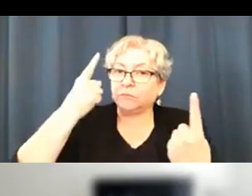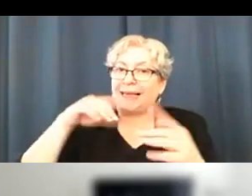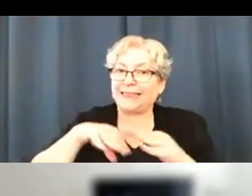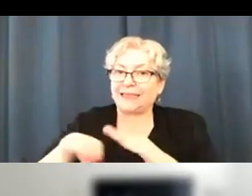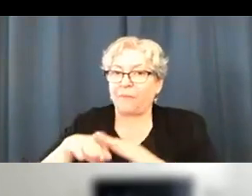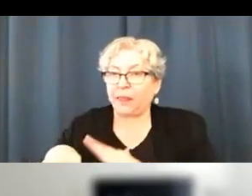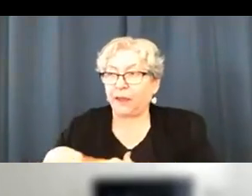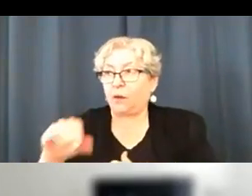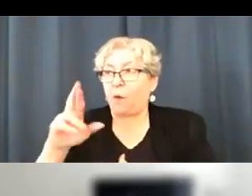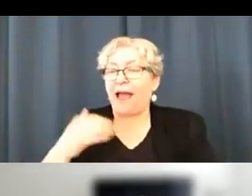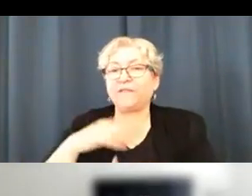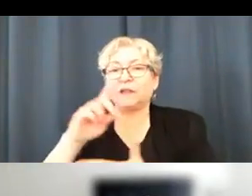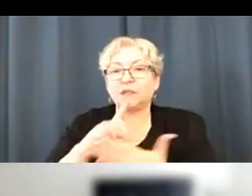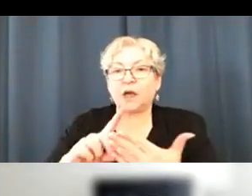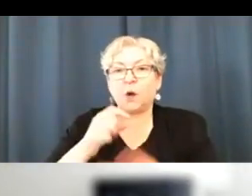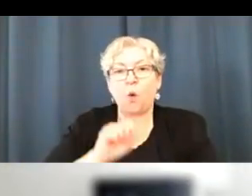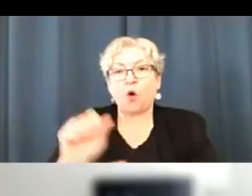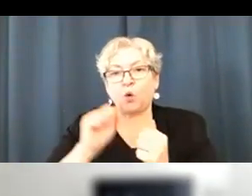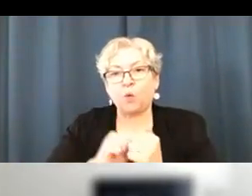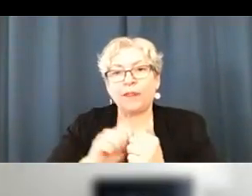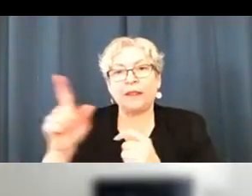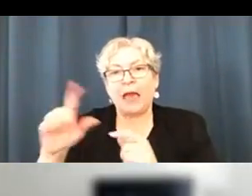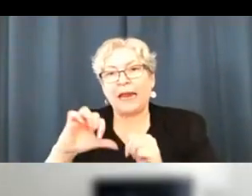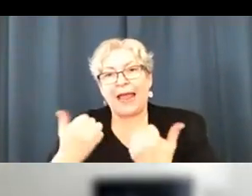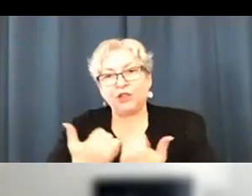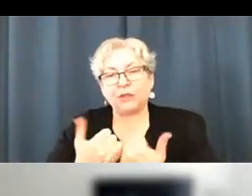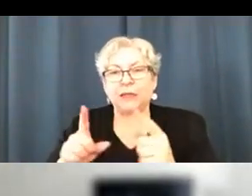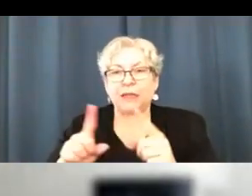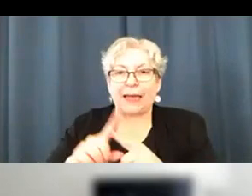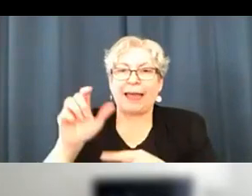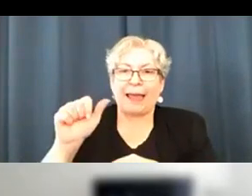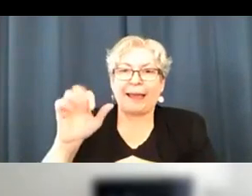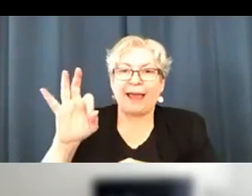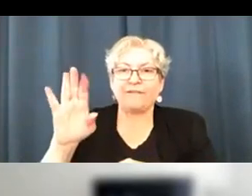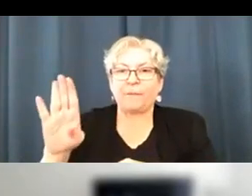or have your designers work with an agency like AFB. From the beginning,